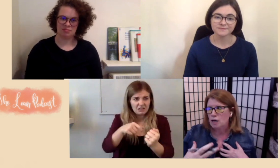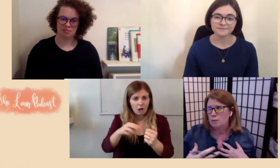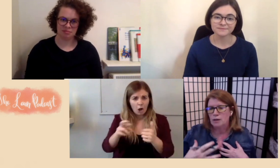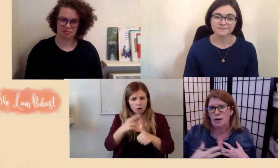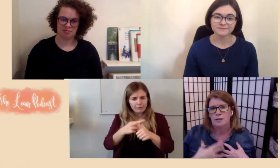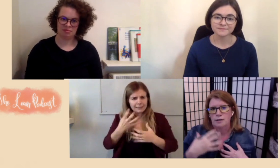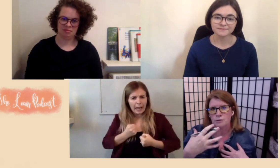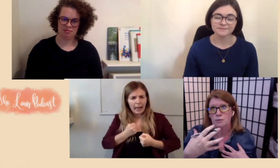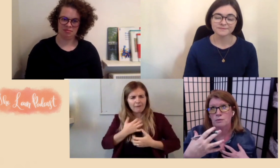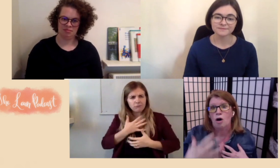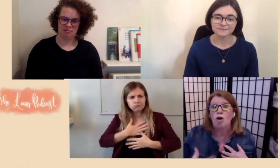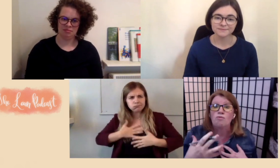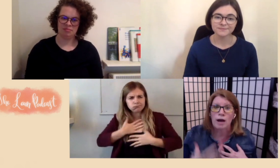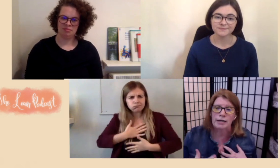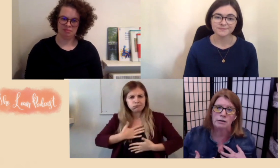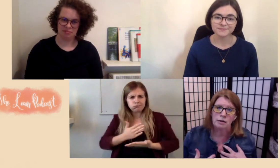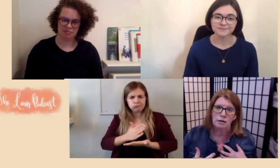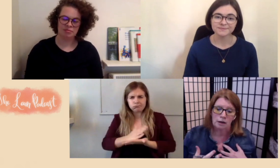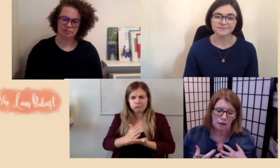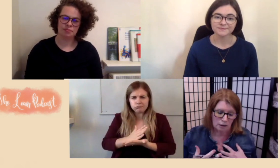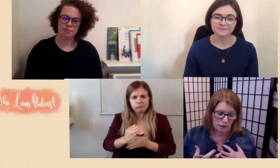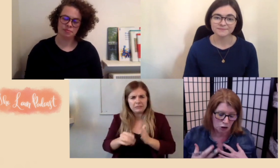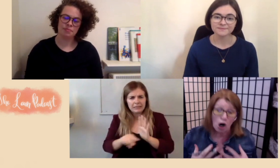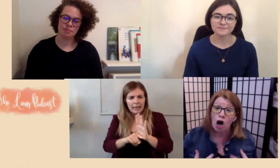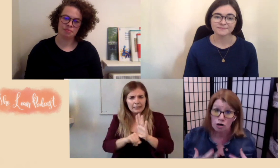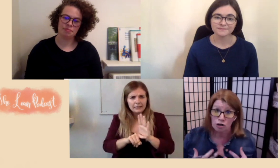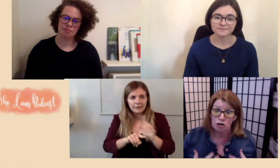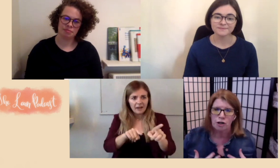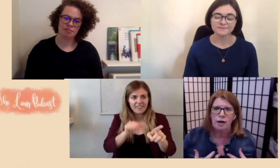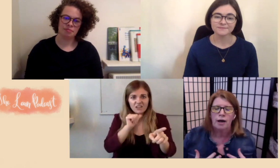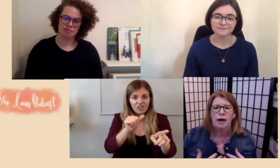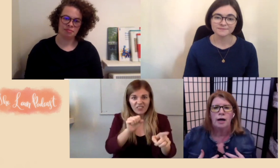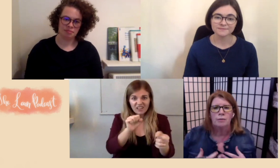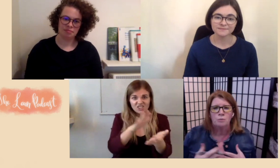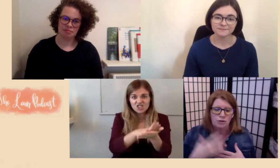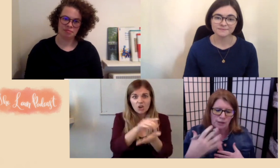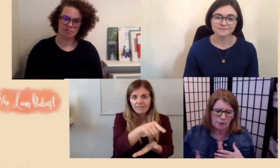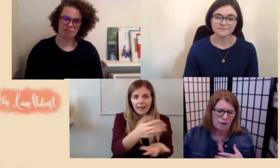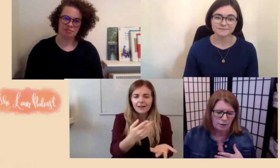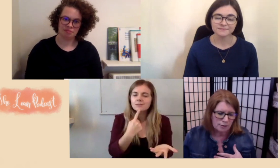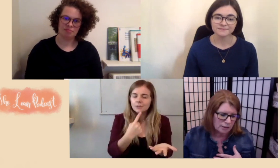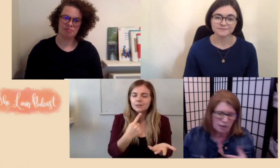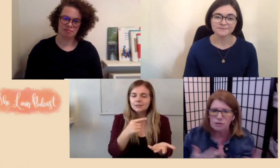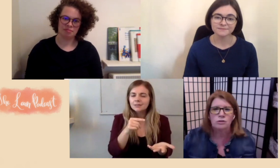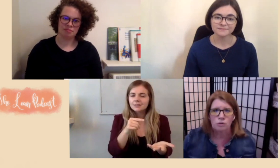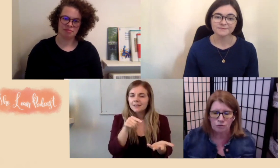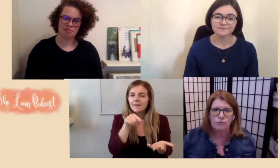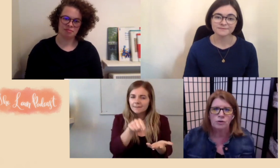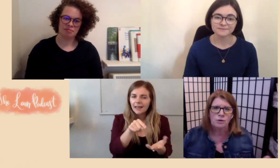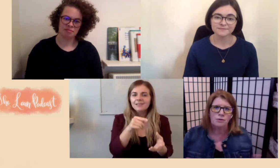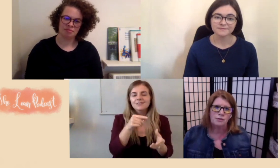I think is something for us to be, again, concerned about for ourselves and those individuals we engage.